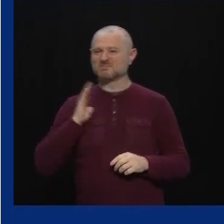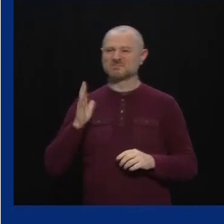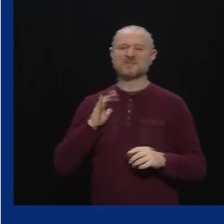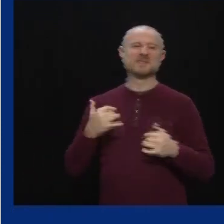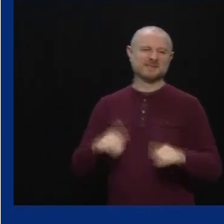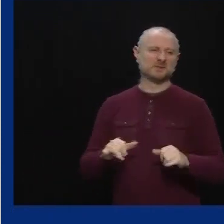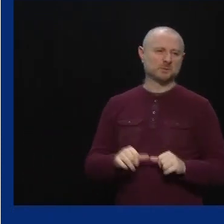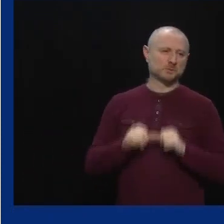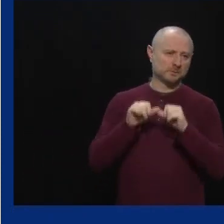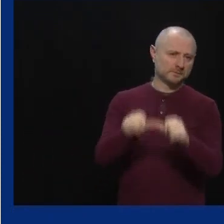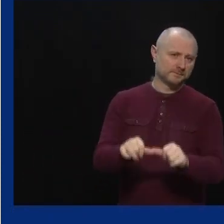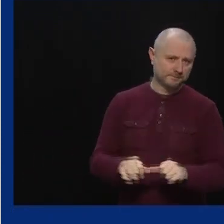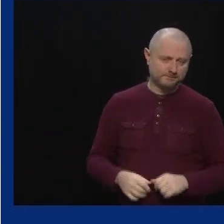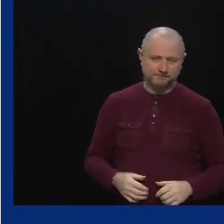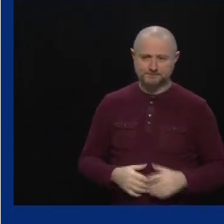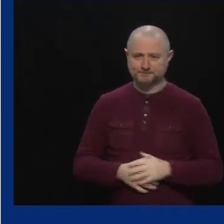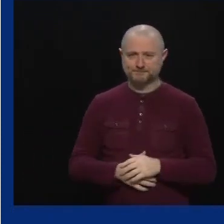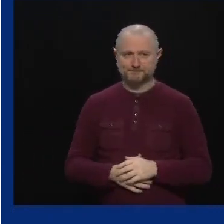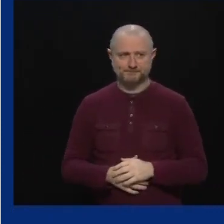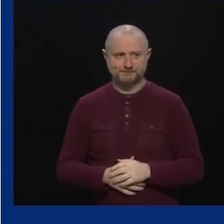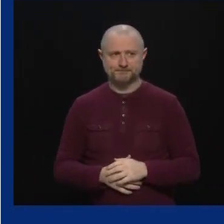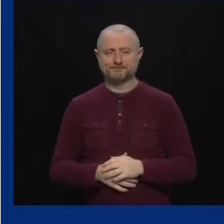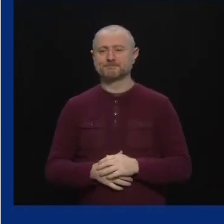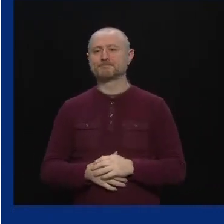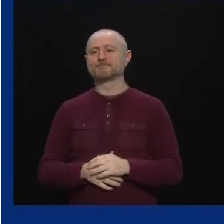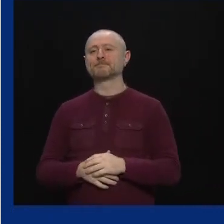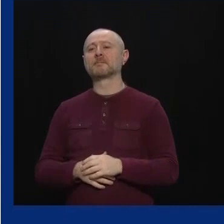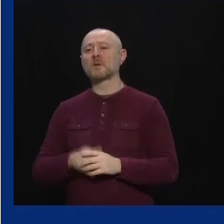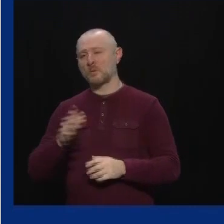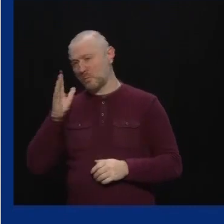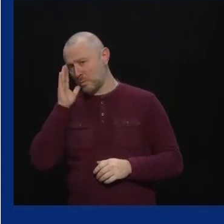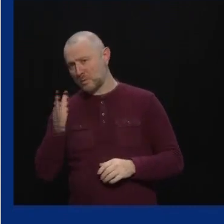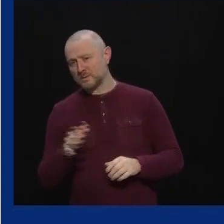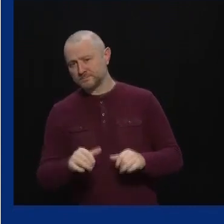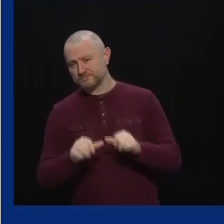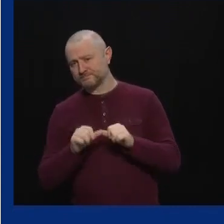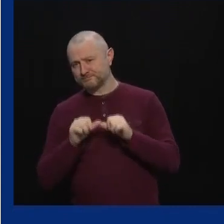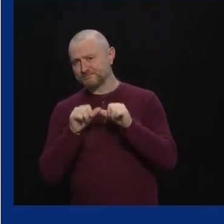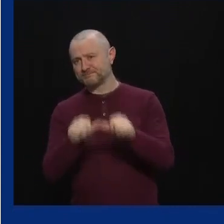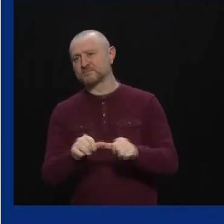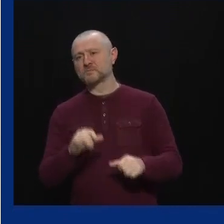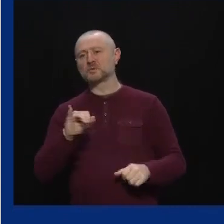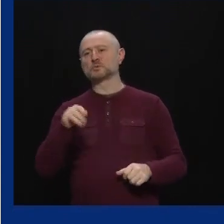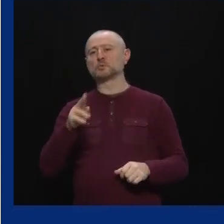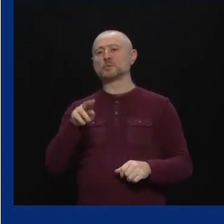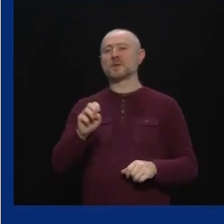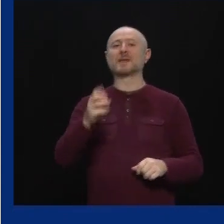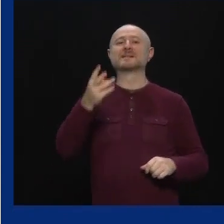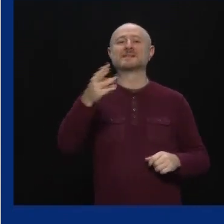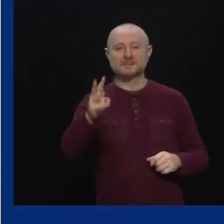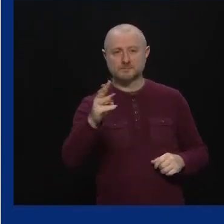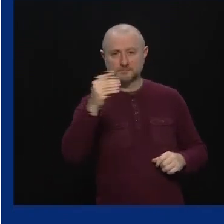PUBLIC HEALTH EMERGENCY THAT WAS FIRST ANNOUNCED ON MARCH 20th,